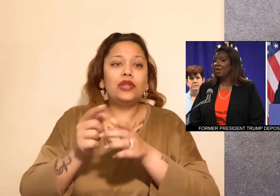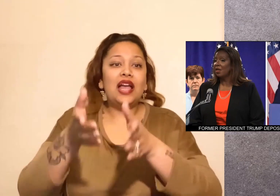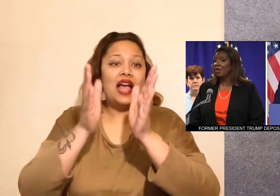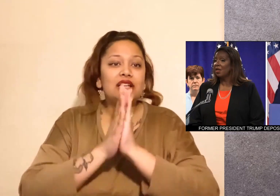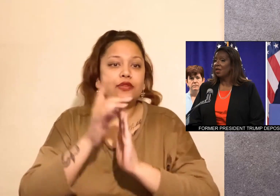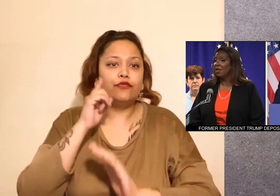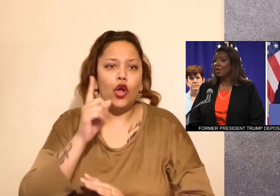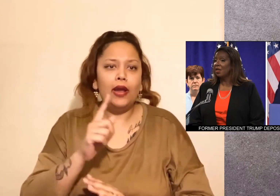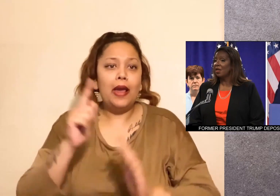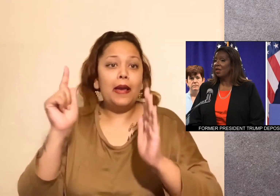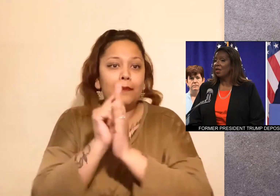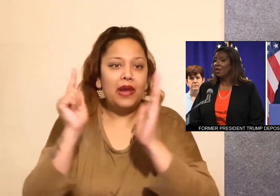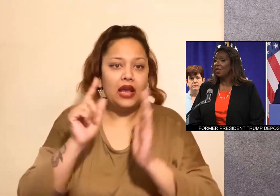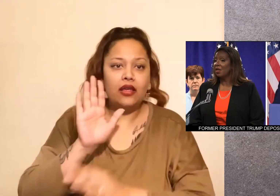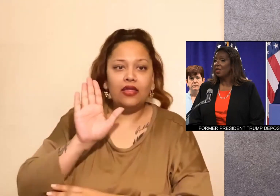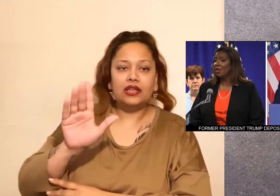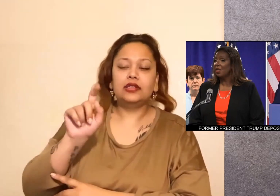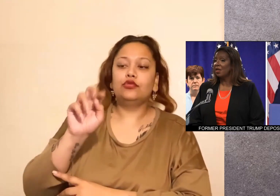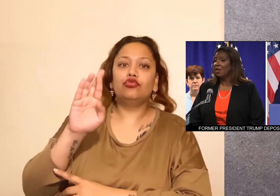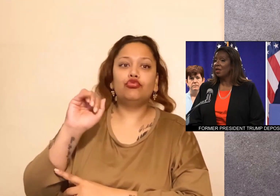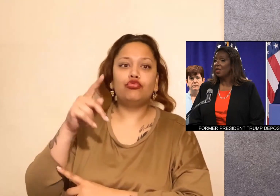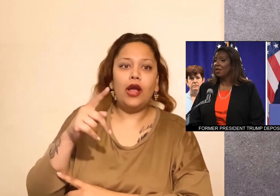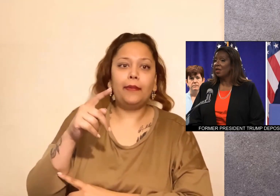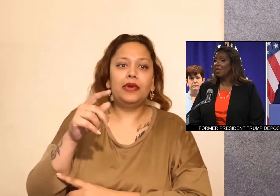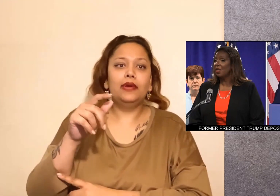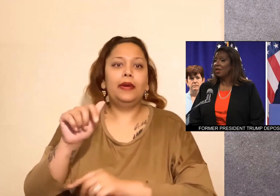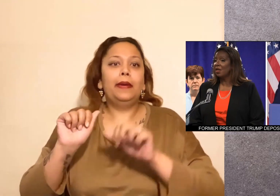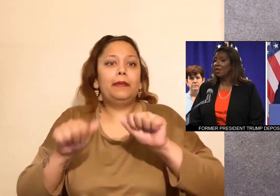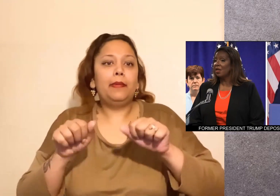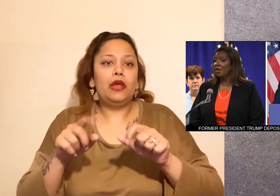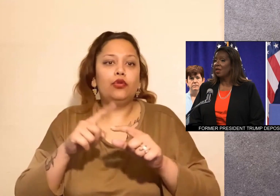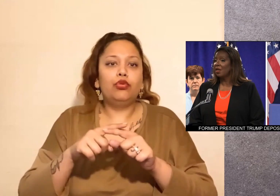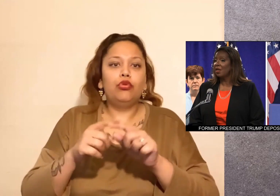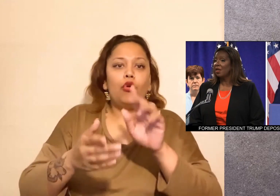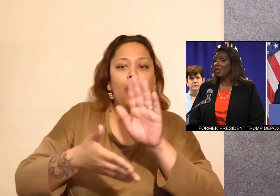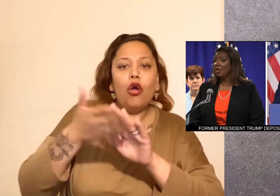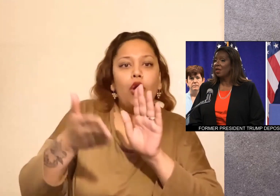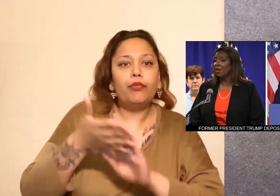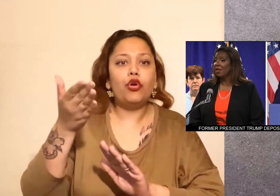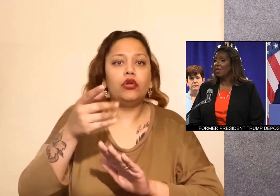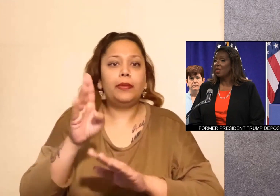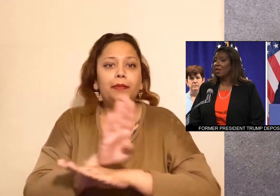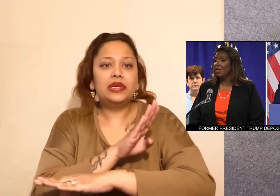it is also asking for a ban on the Trumps' ability to operate a business in the state